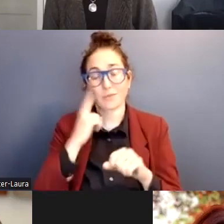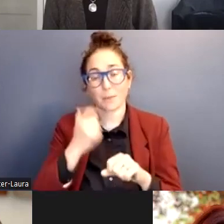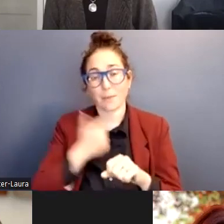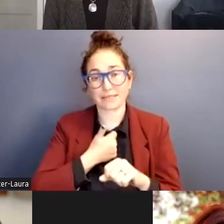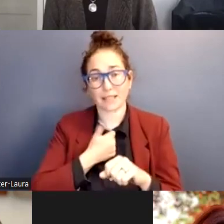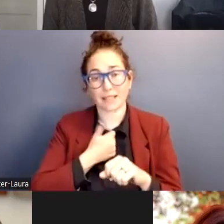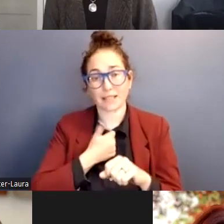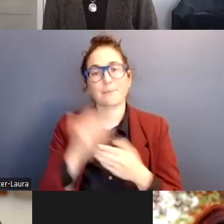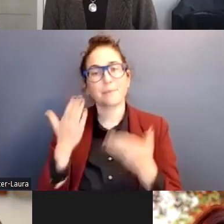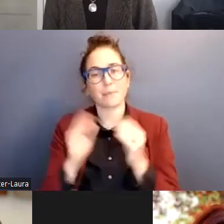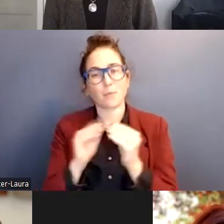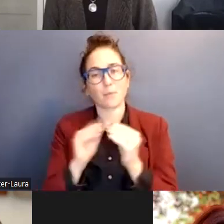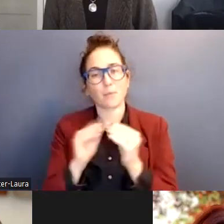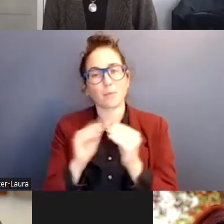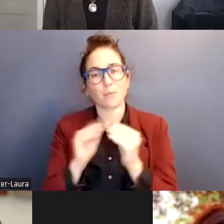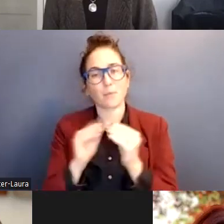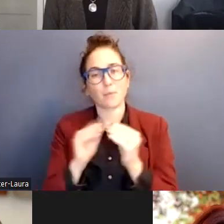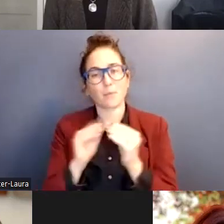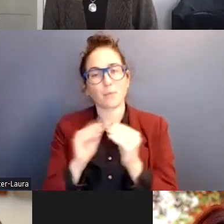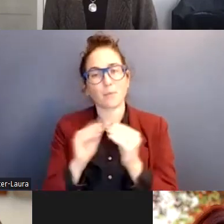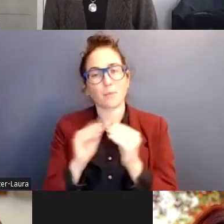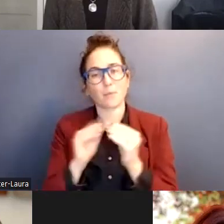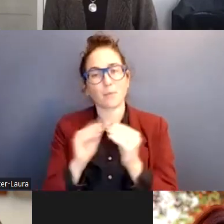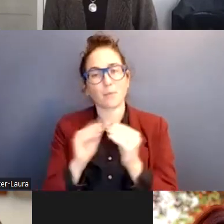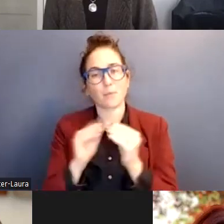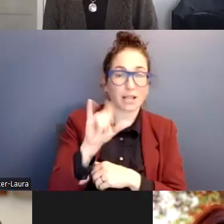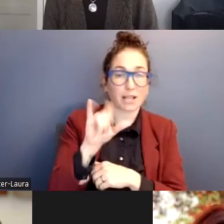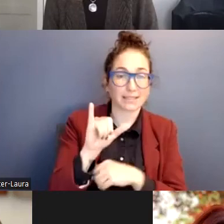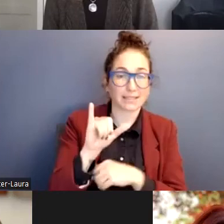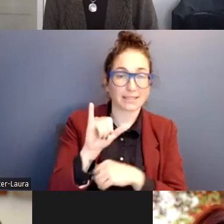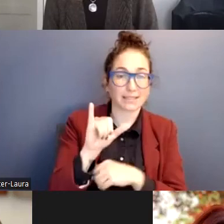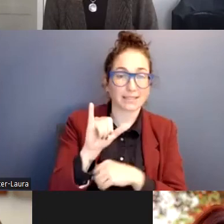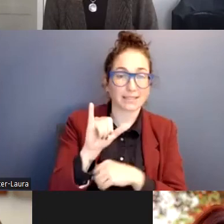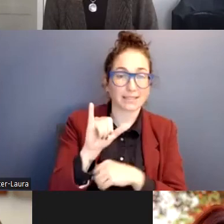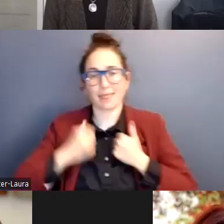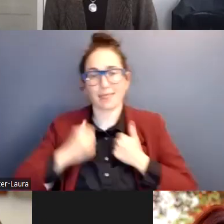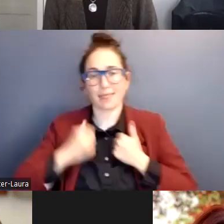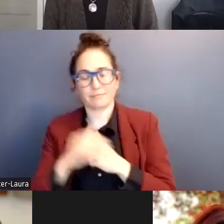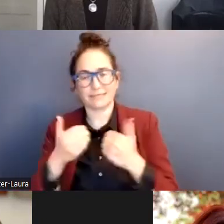for myself, it may be safer to separate your proxy for your living will type Advanced